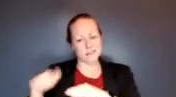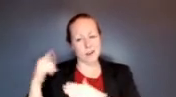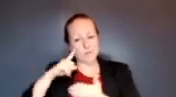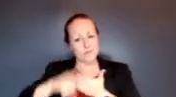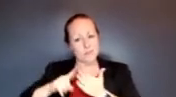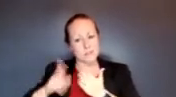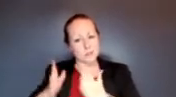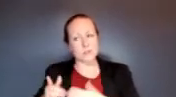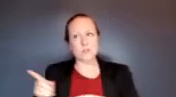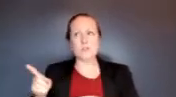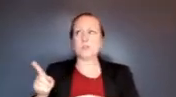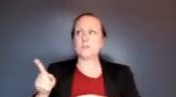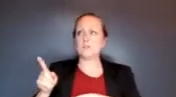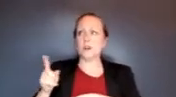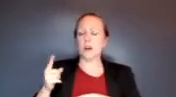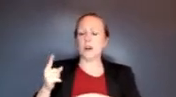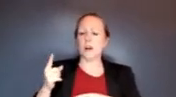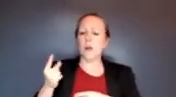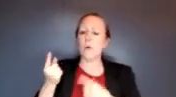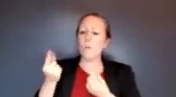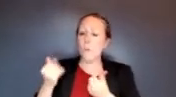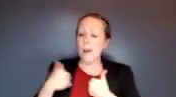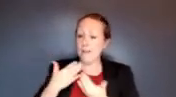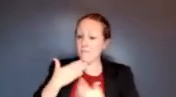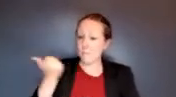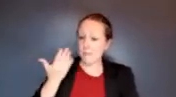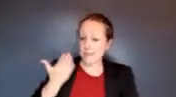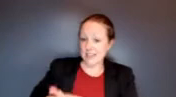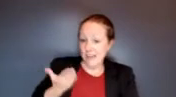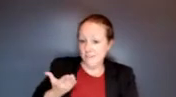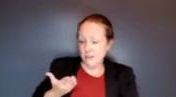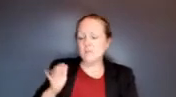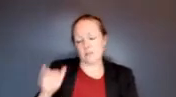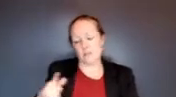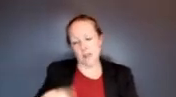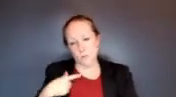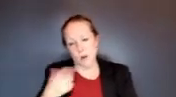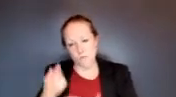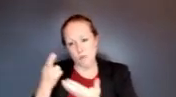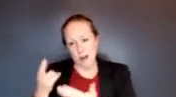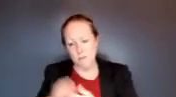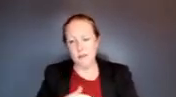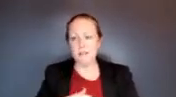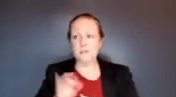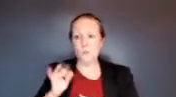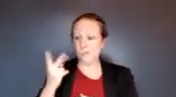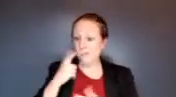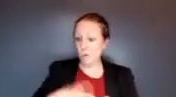have the best evidence would be the ones that I would recommend. So if you see something that is published and is a randomized